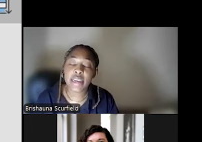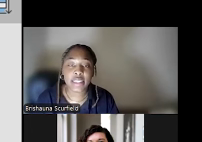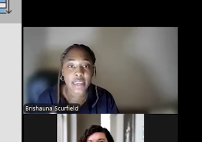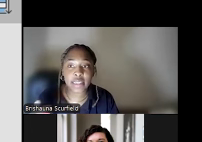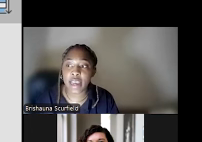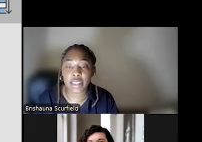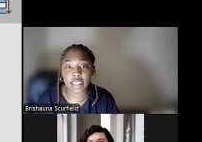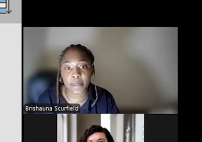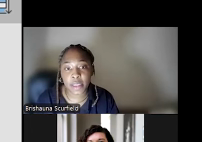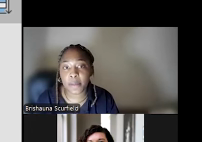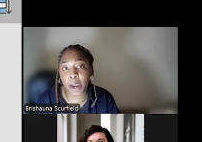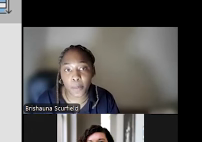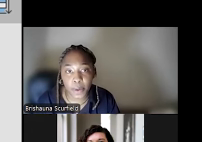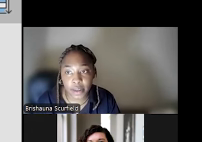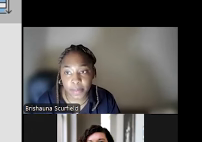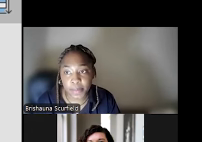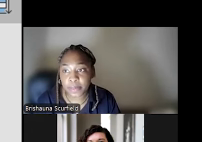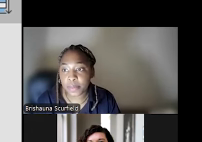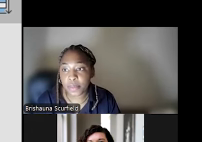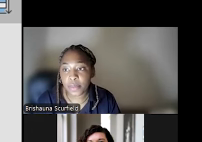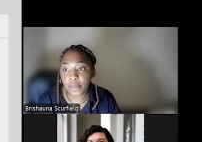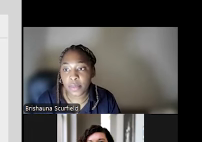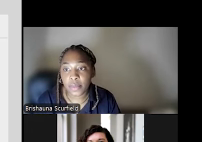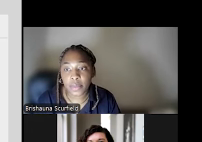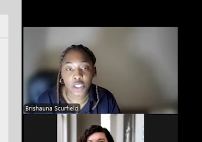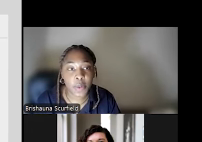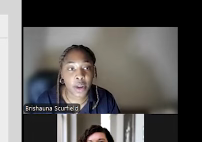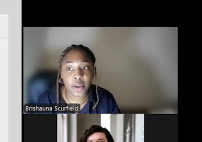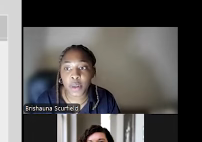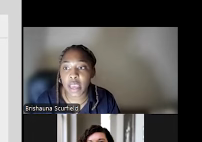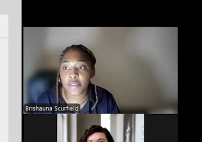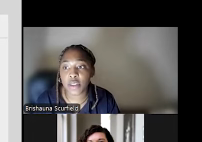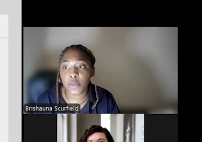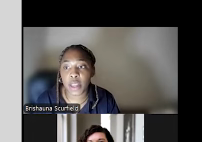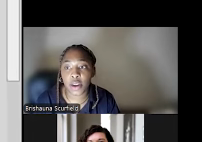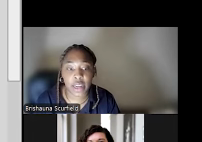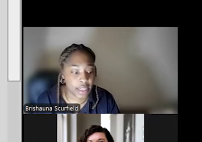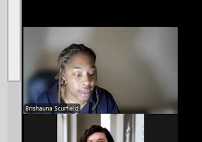it's the exact same thing in PowerPoint. So we don't really have to relearn anything.